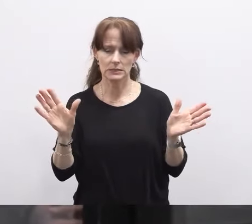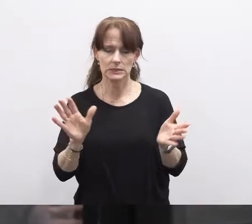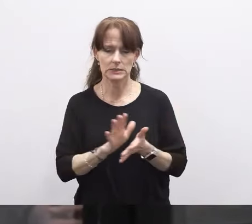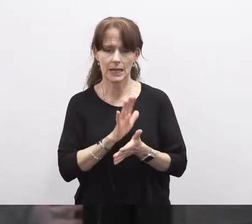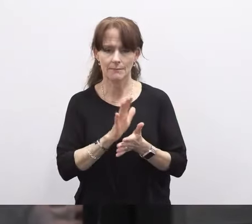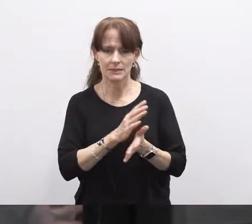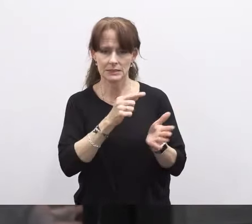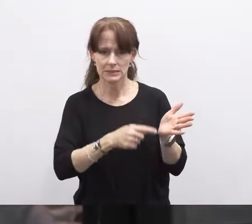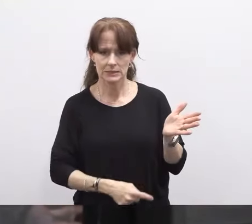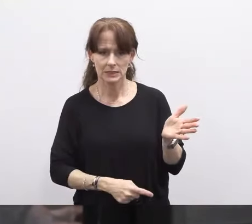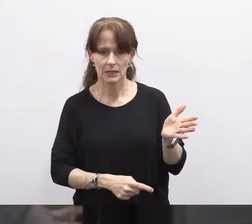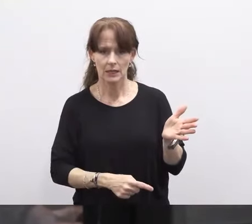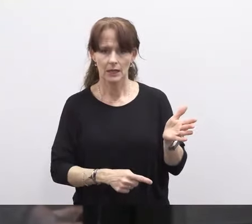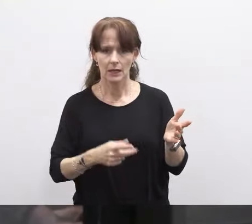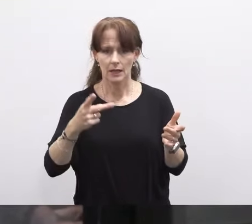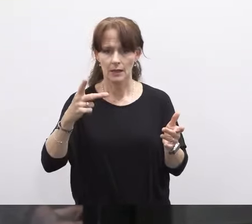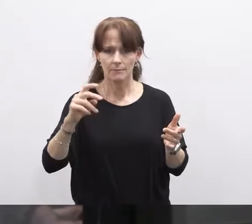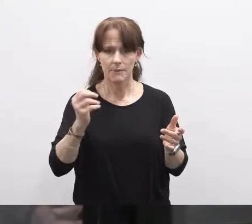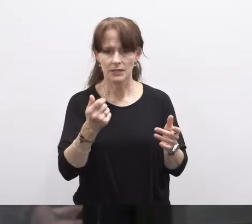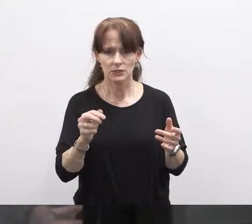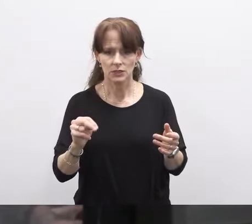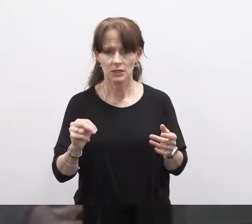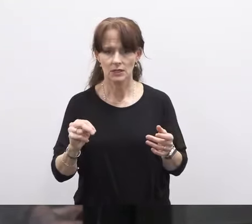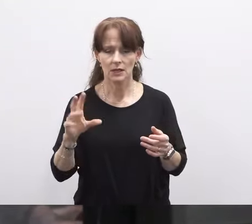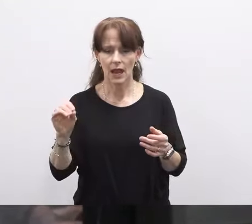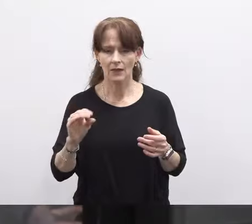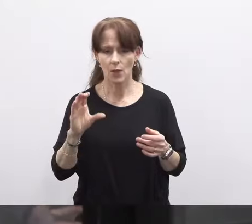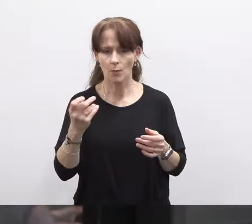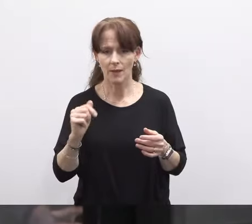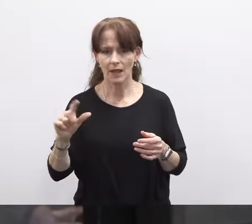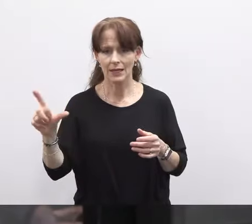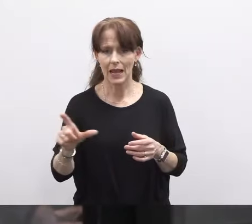you'll see that the pension and the OPEB liabilities continue to grow.